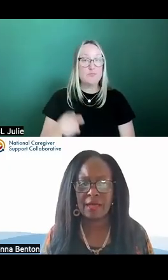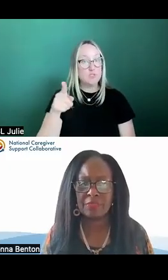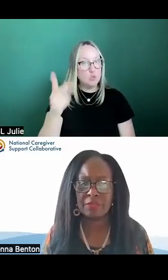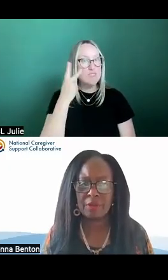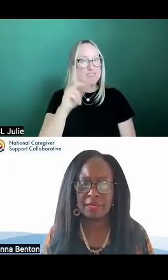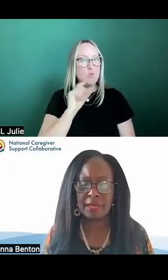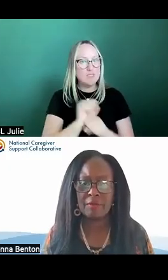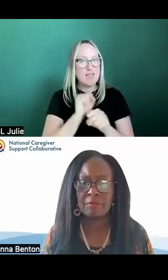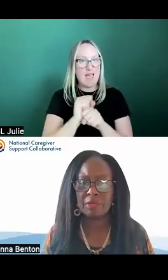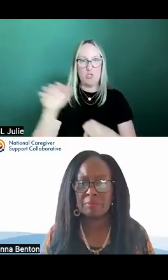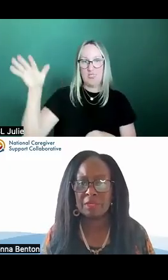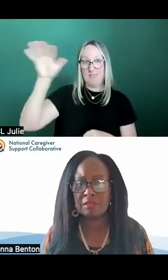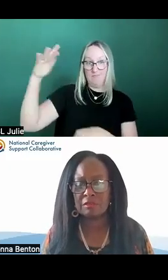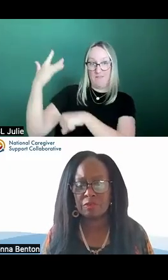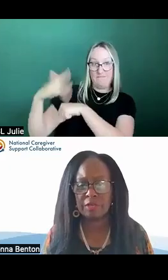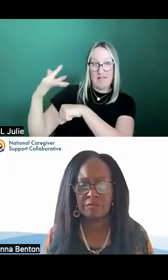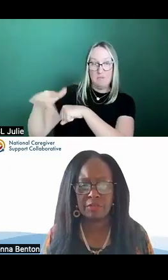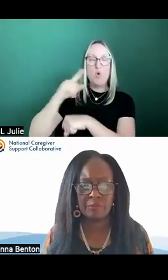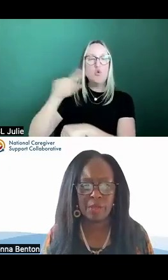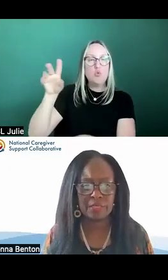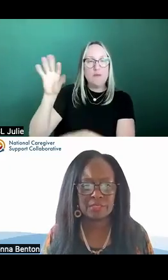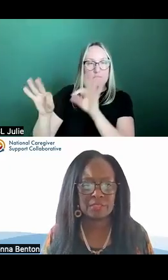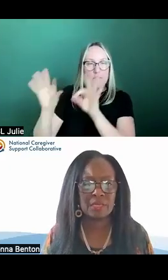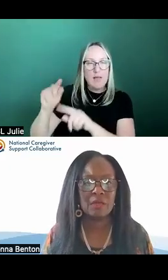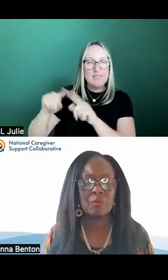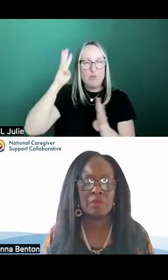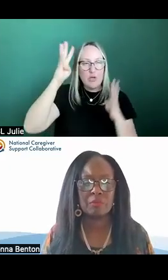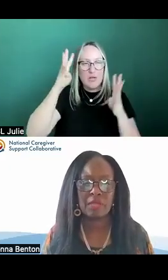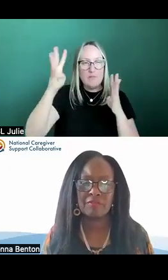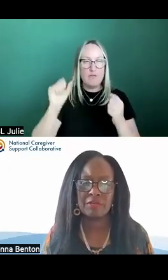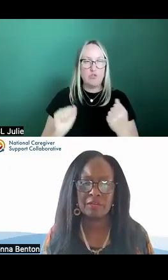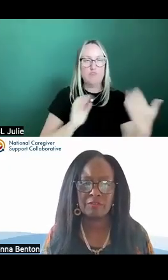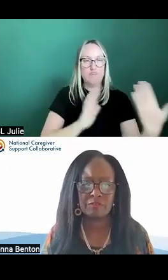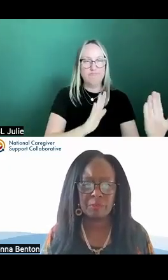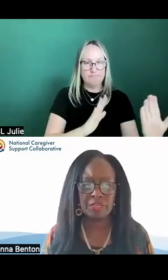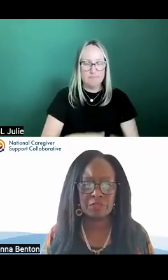out there right now and we can begin to look for innovative practices. We will have informational